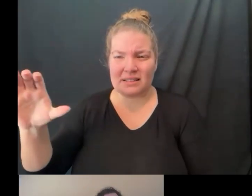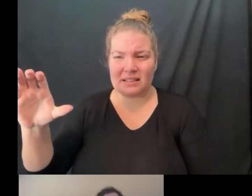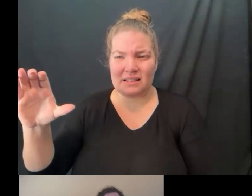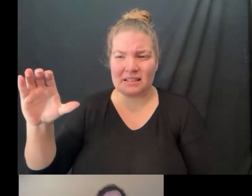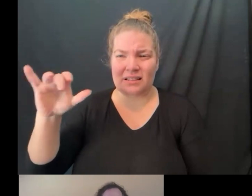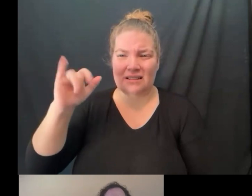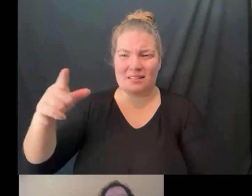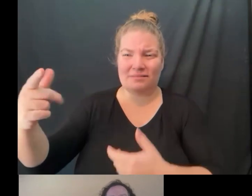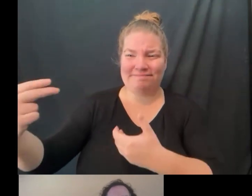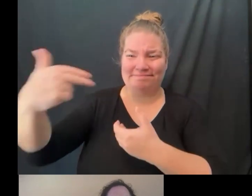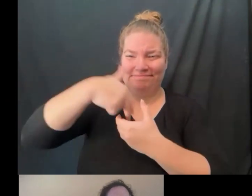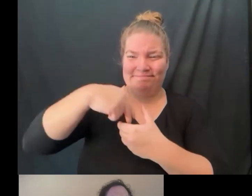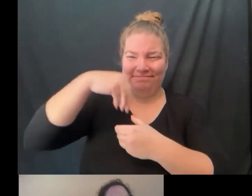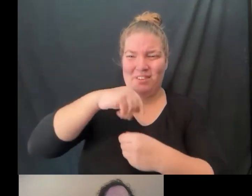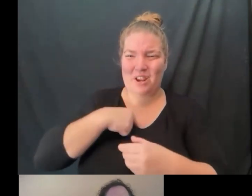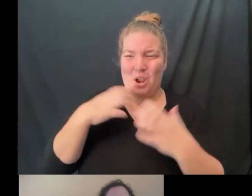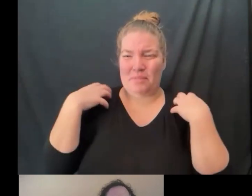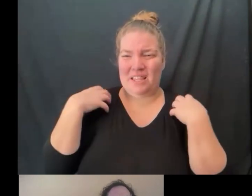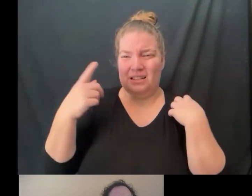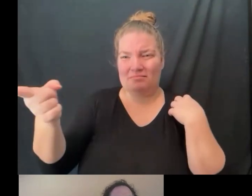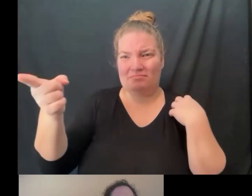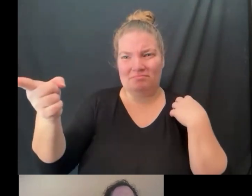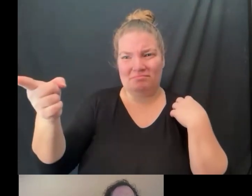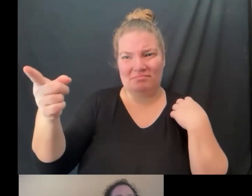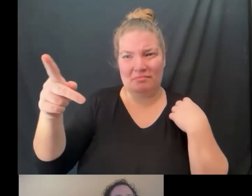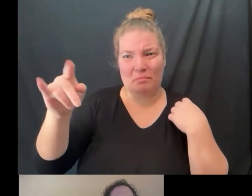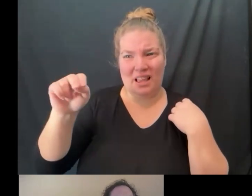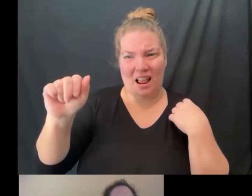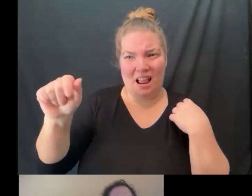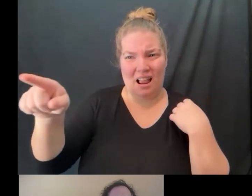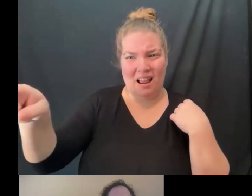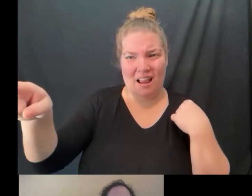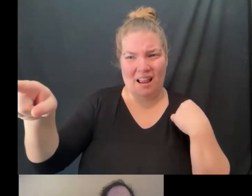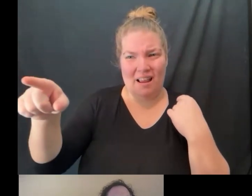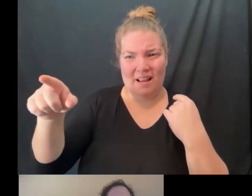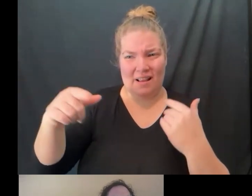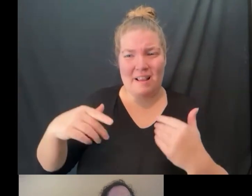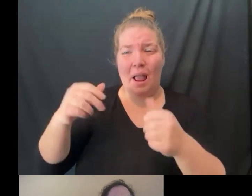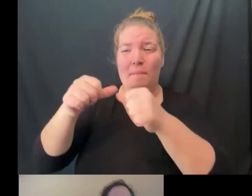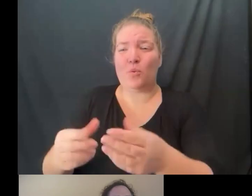Leadership Council or x members, and Pina is one of them. Remarkable person.